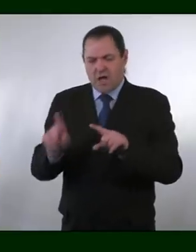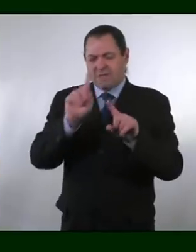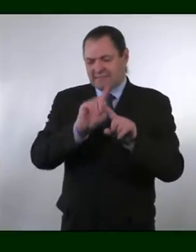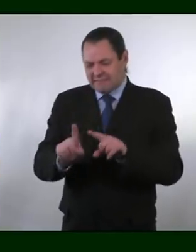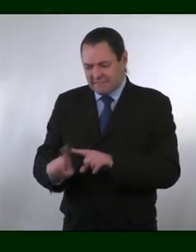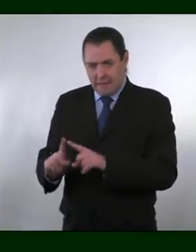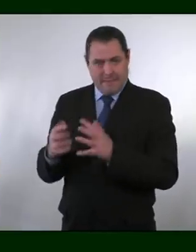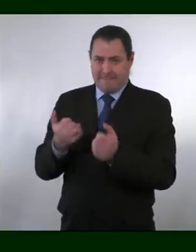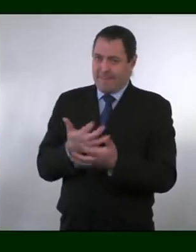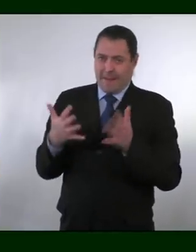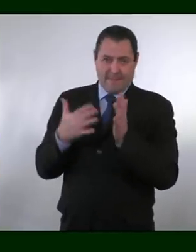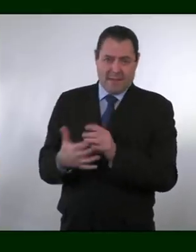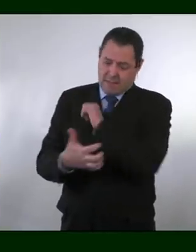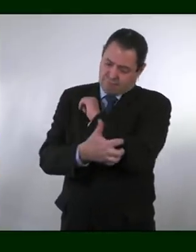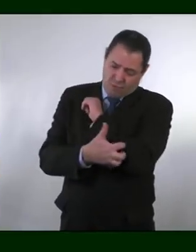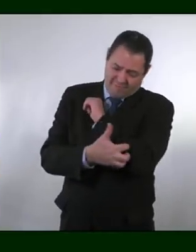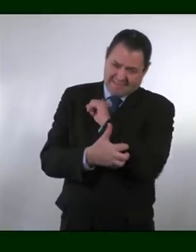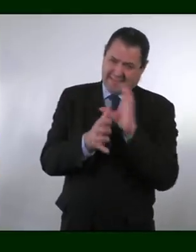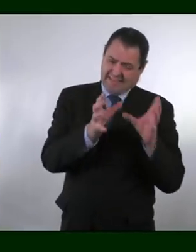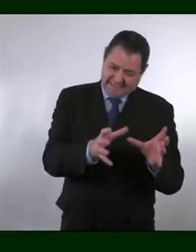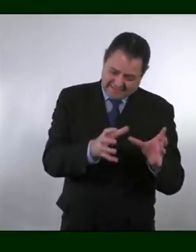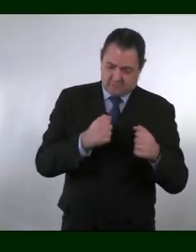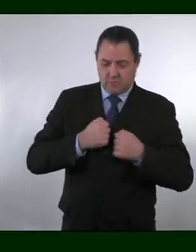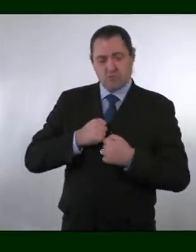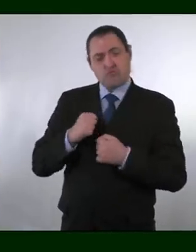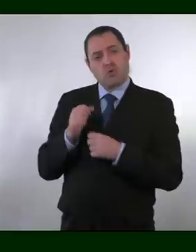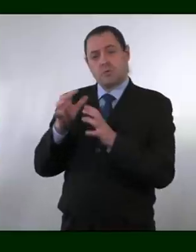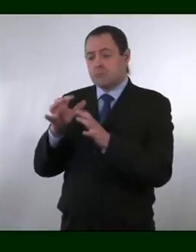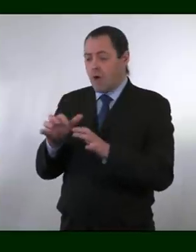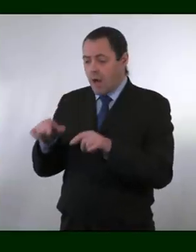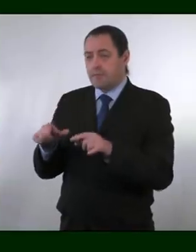At the same time, the Scottish Parliament has delivered free prescriptions, free tuition fees,